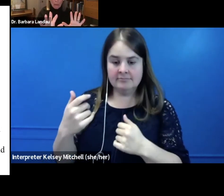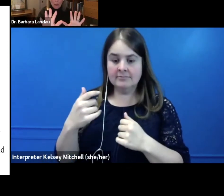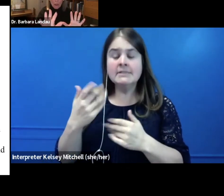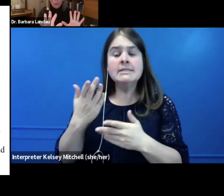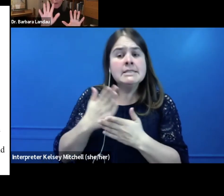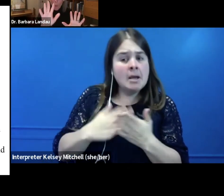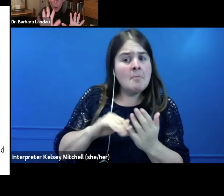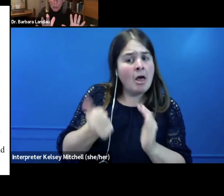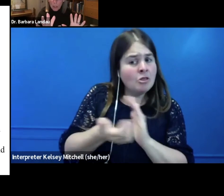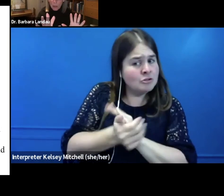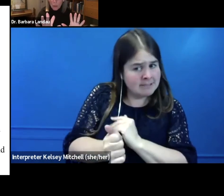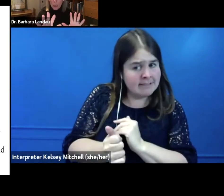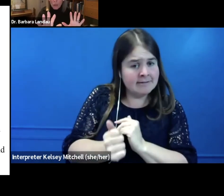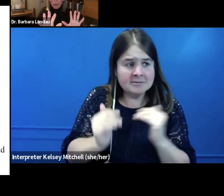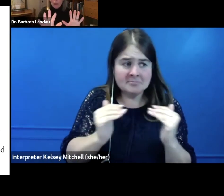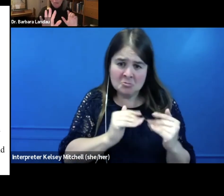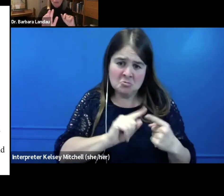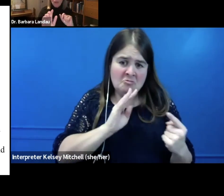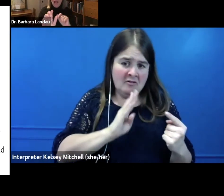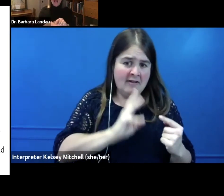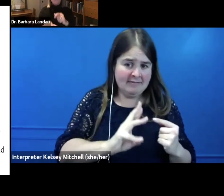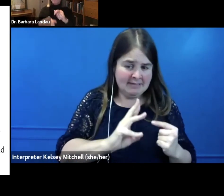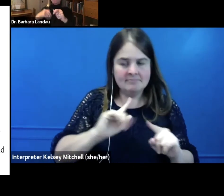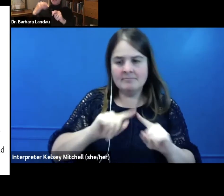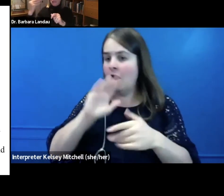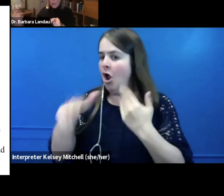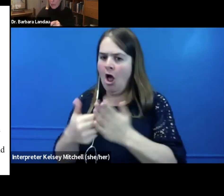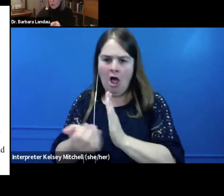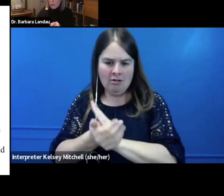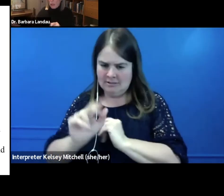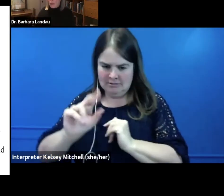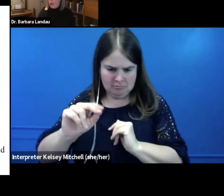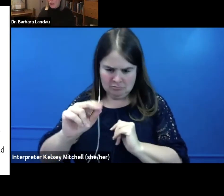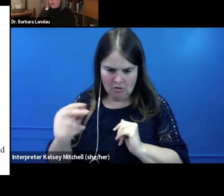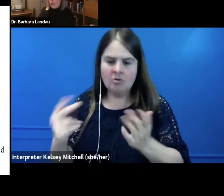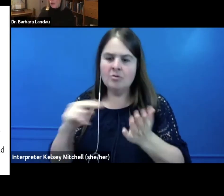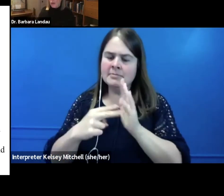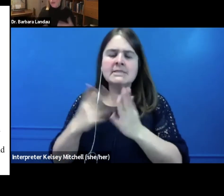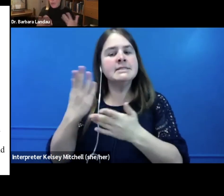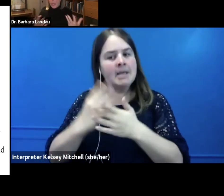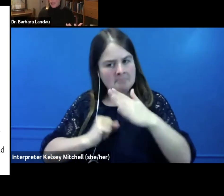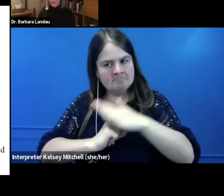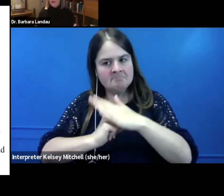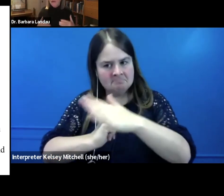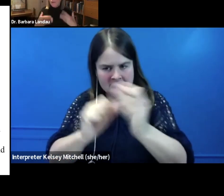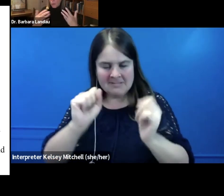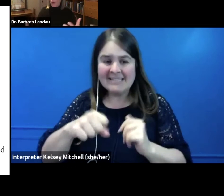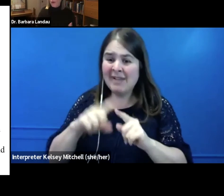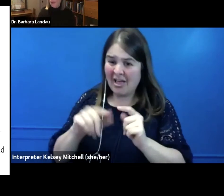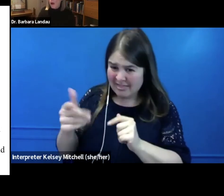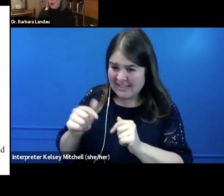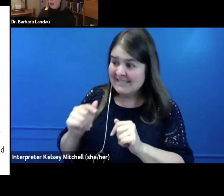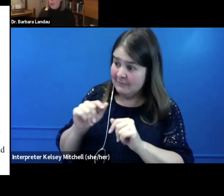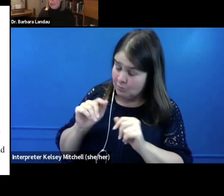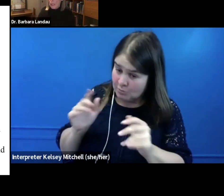in terms of quantitative change and that we need extra intervention in